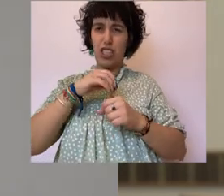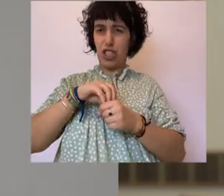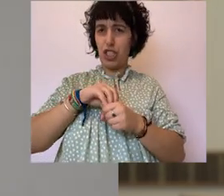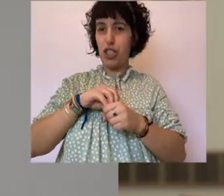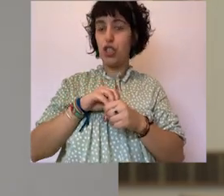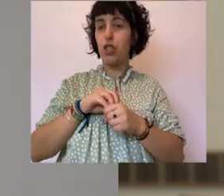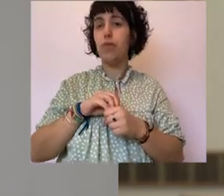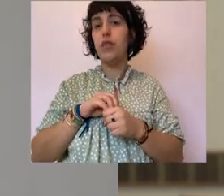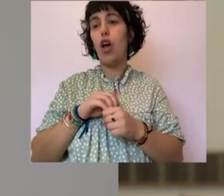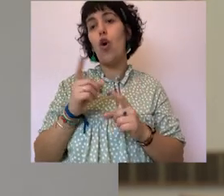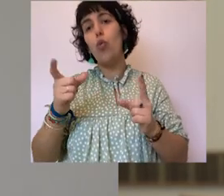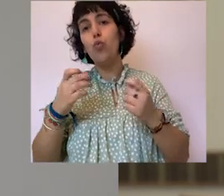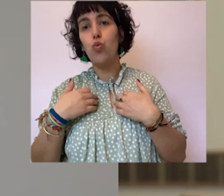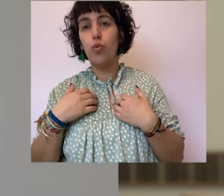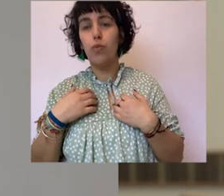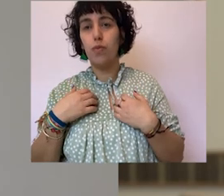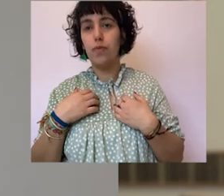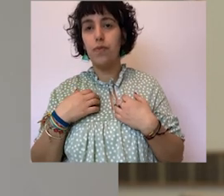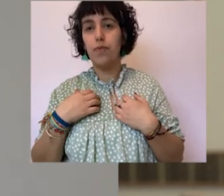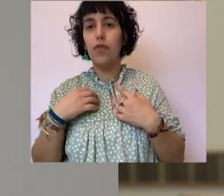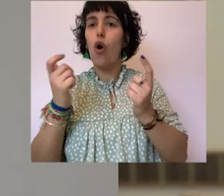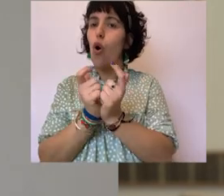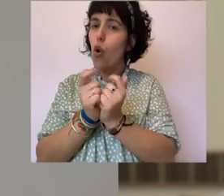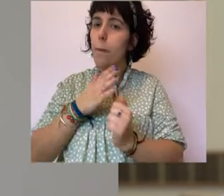Visibility, factors you see outside also help